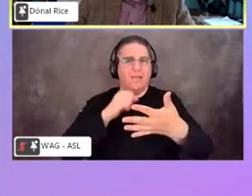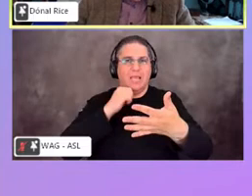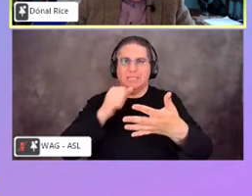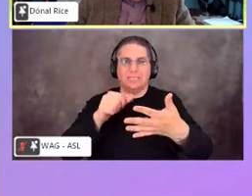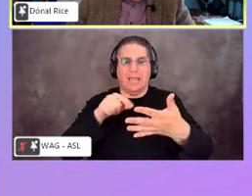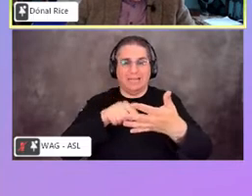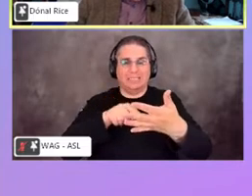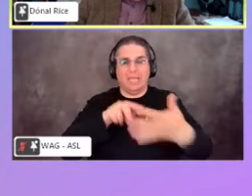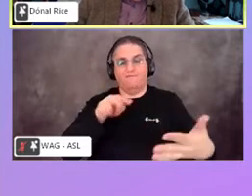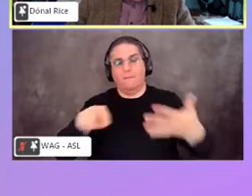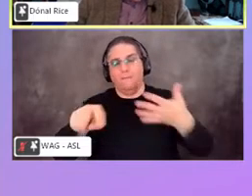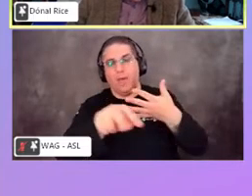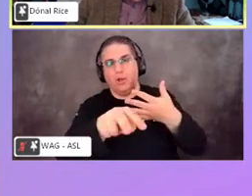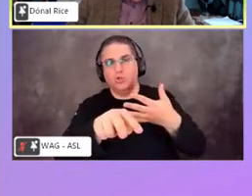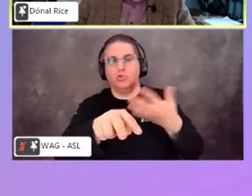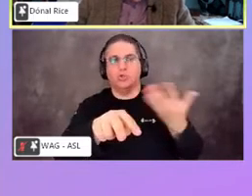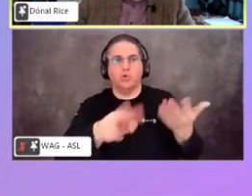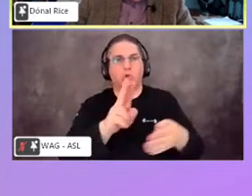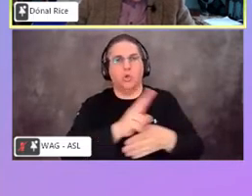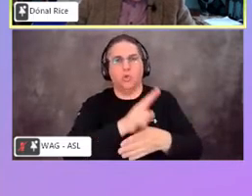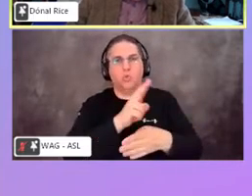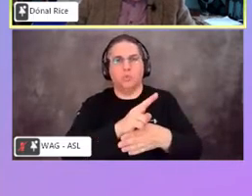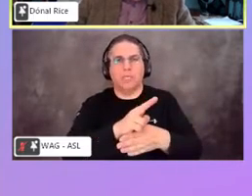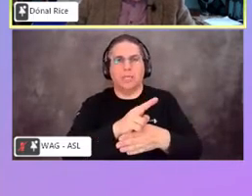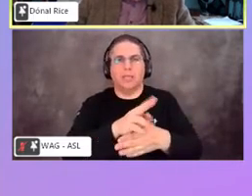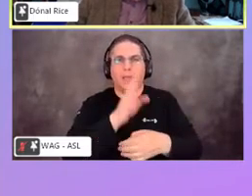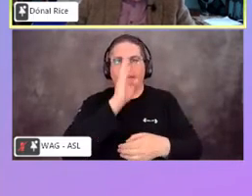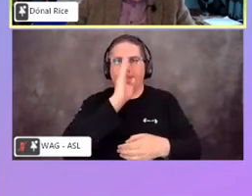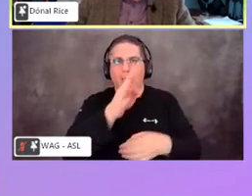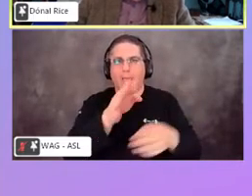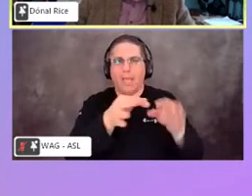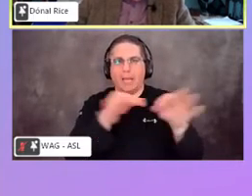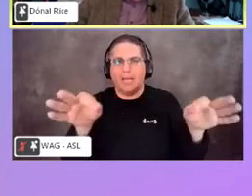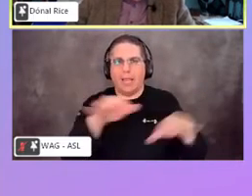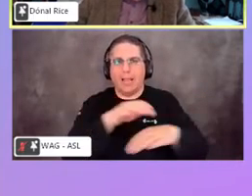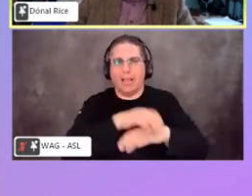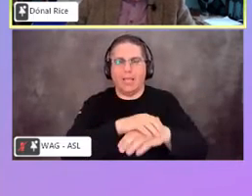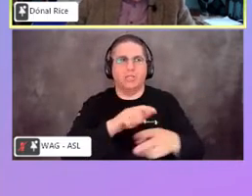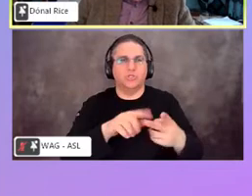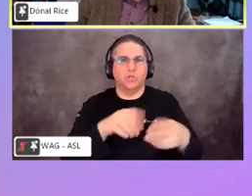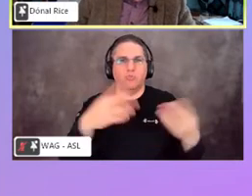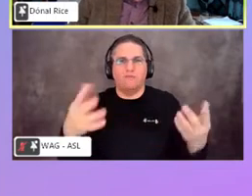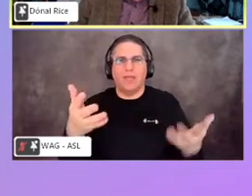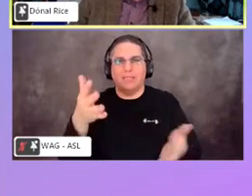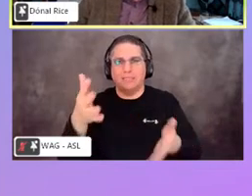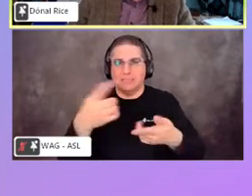order to stand some chance. And usable to everyone. Of course the directive does not